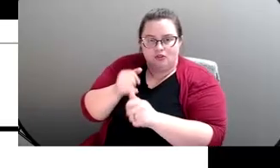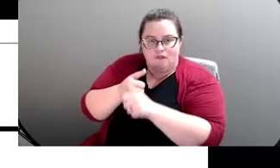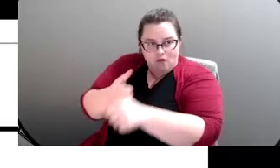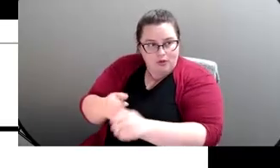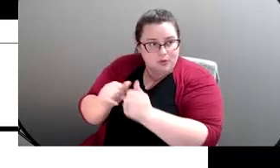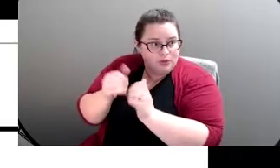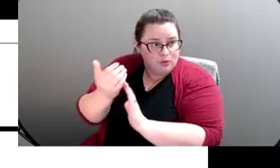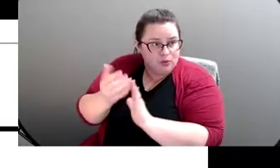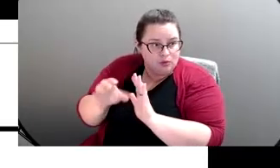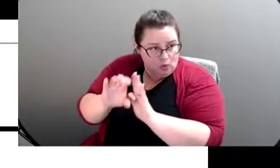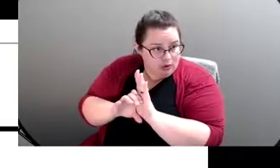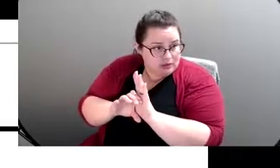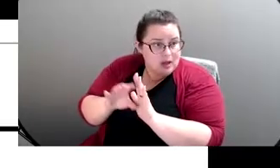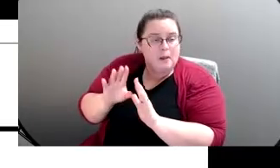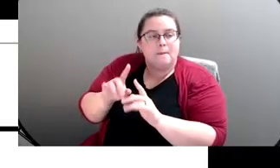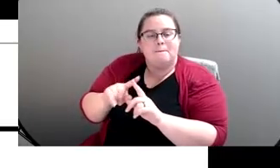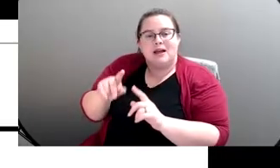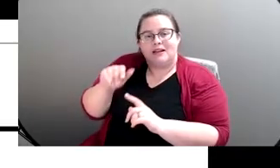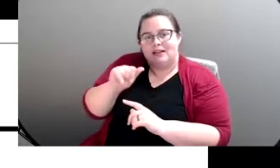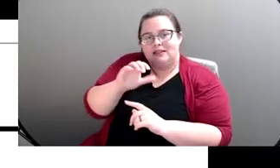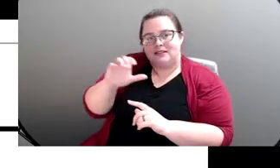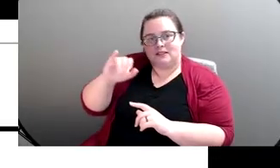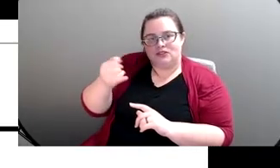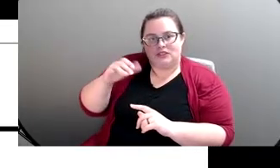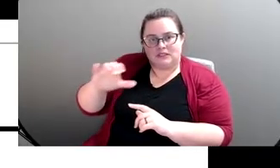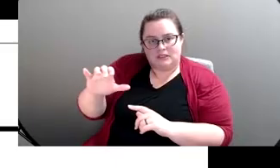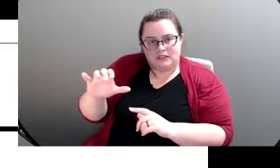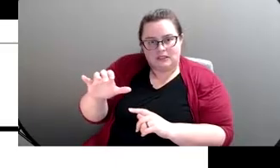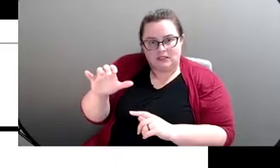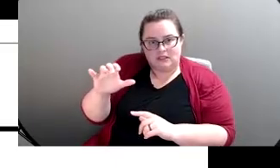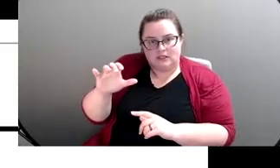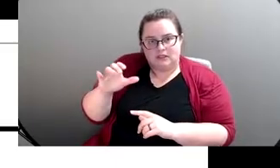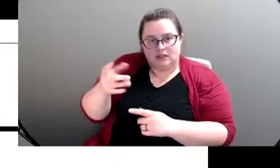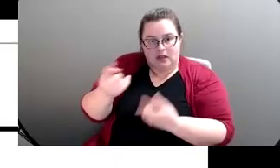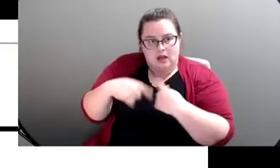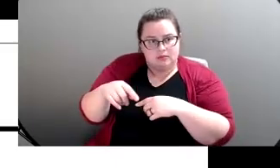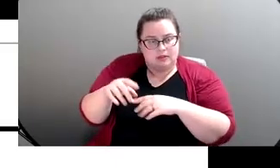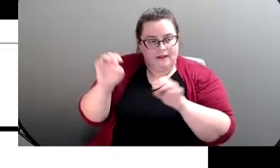But when ACCJC comes and evaluates your course after it's been taught,